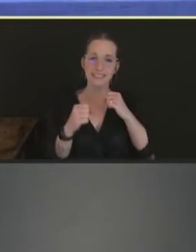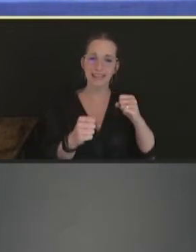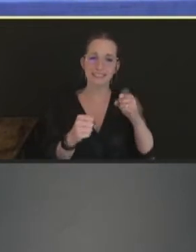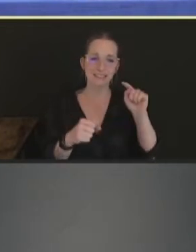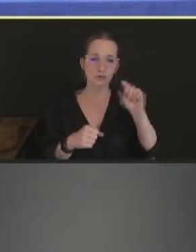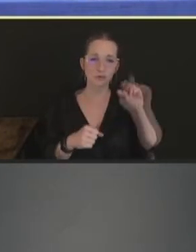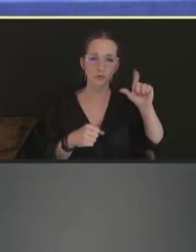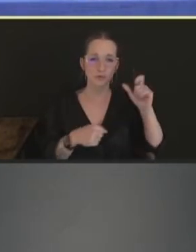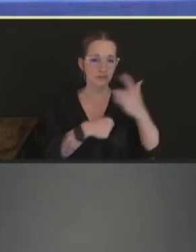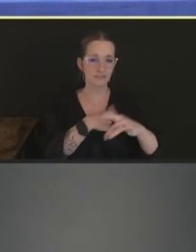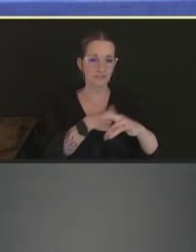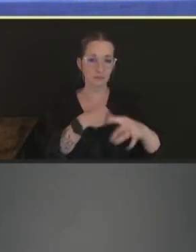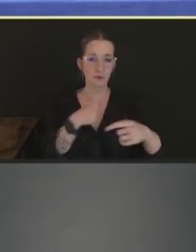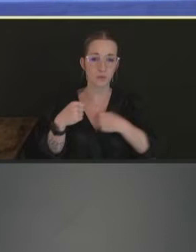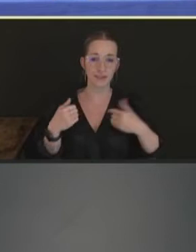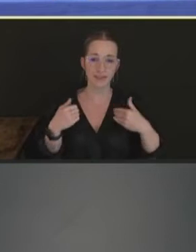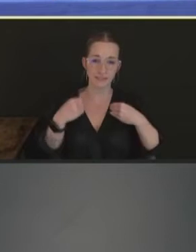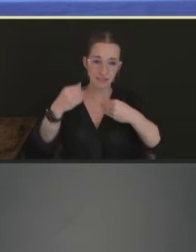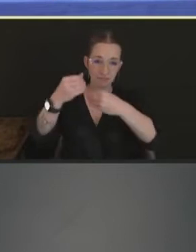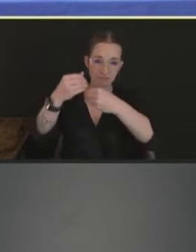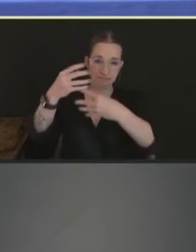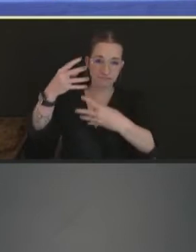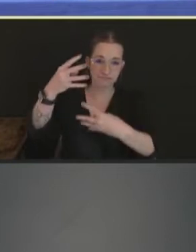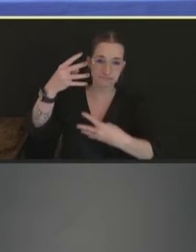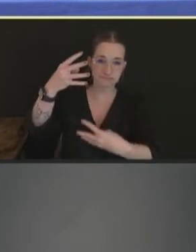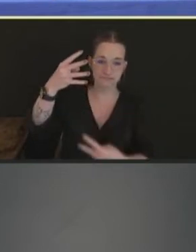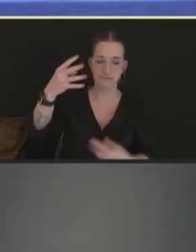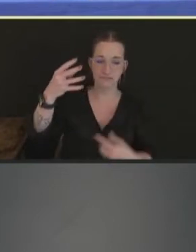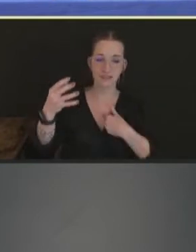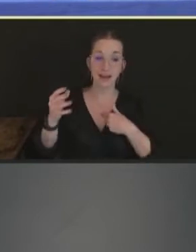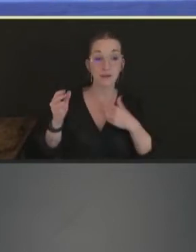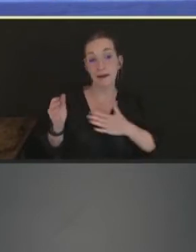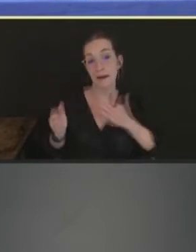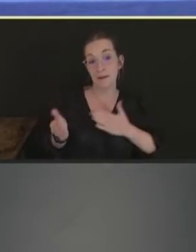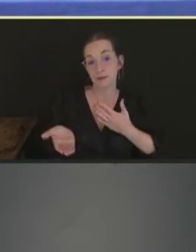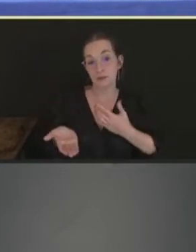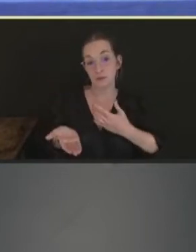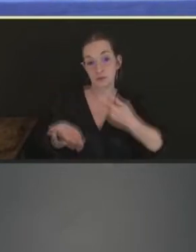of them. We'll be happy to discuss those.